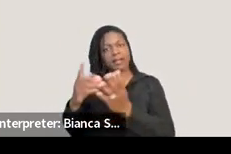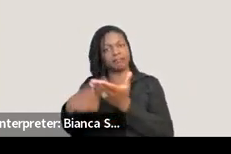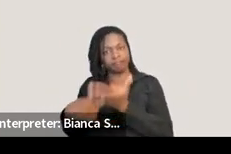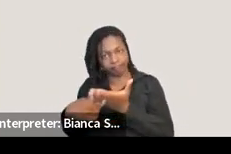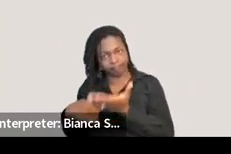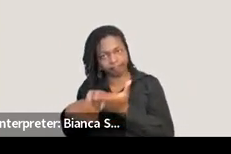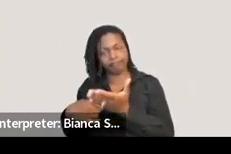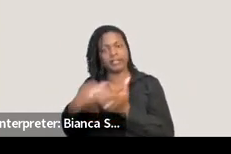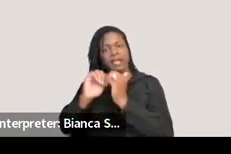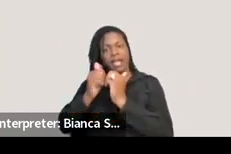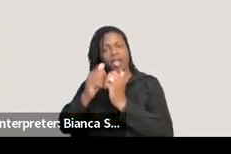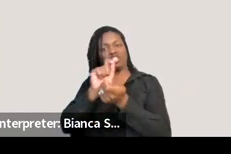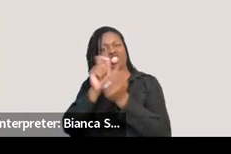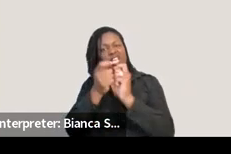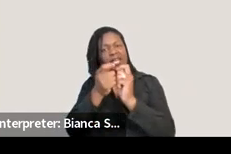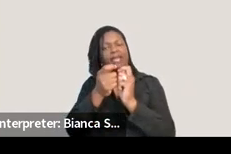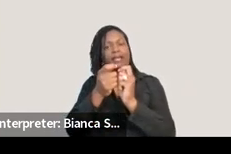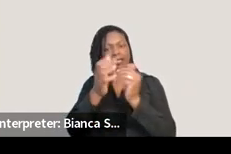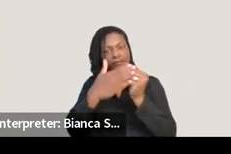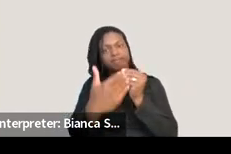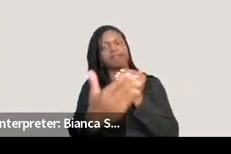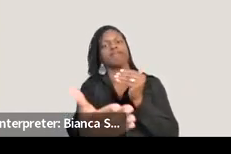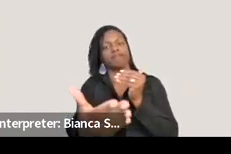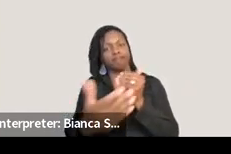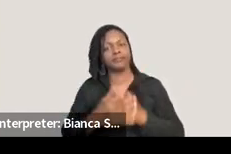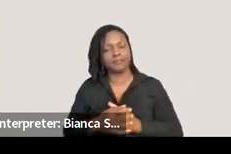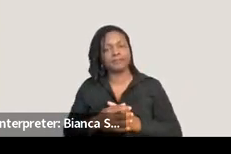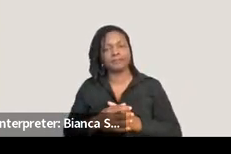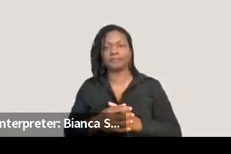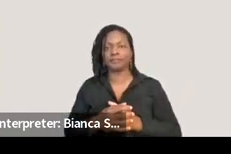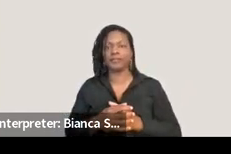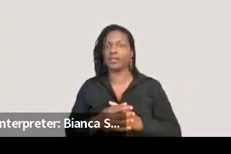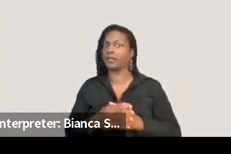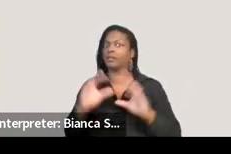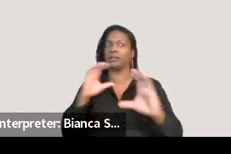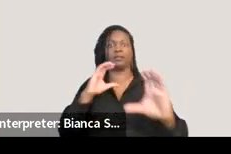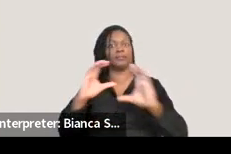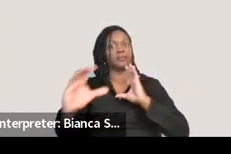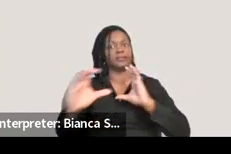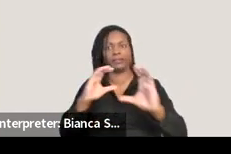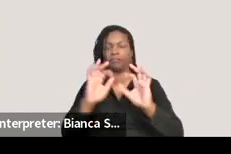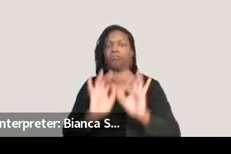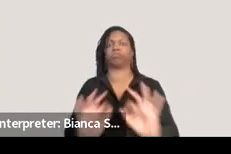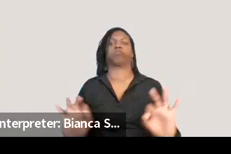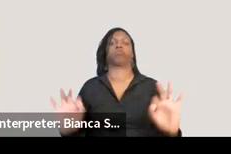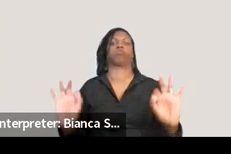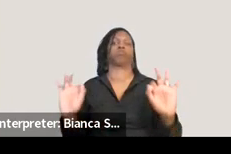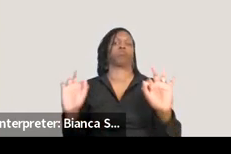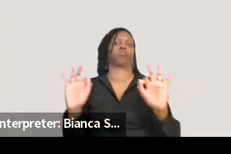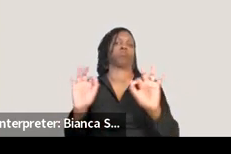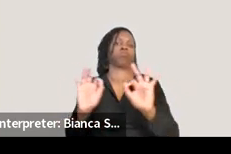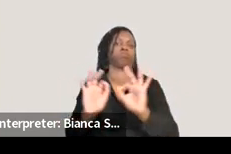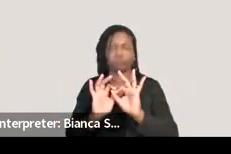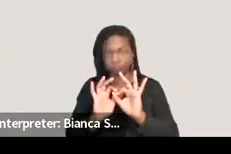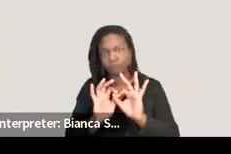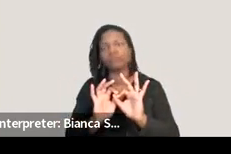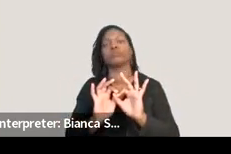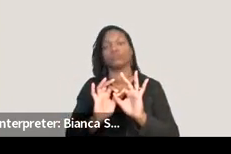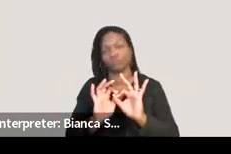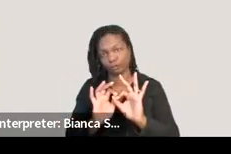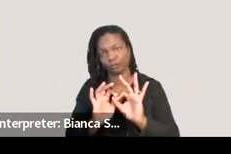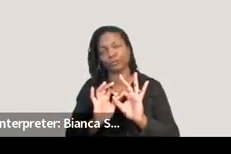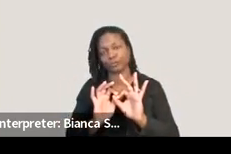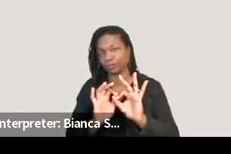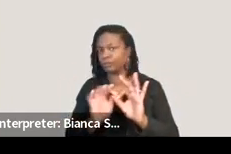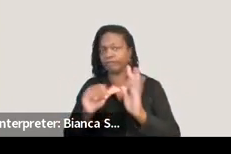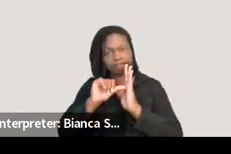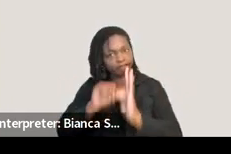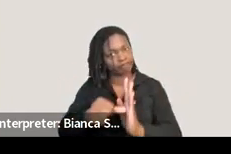Again, I can't stress how much communication is key in this situation. Alright, so. Another thing before I move to the next slide, I want.